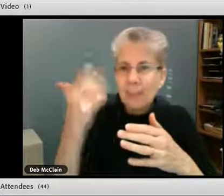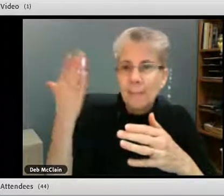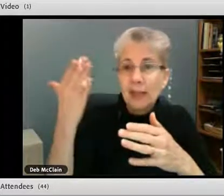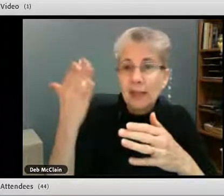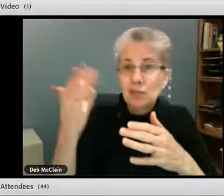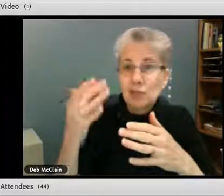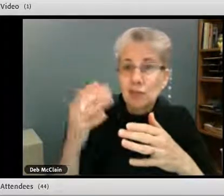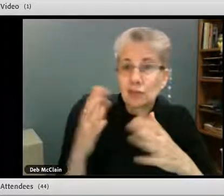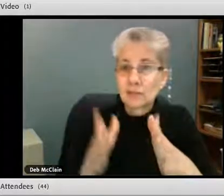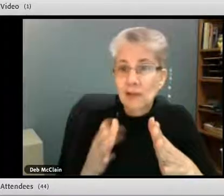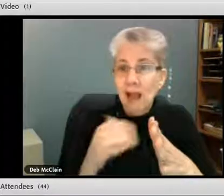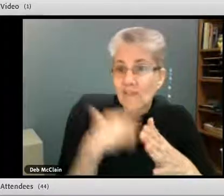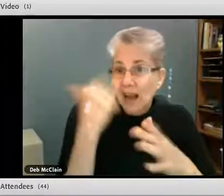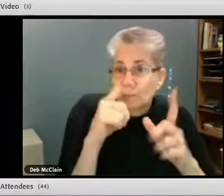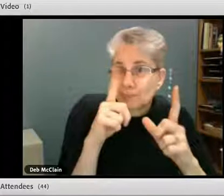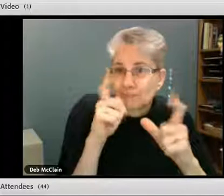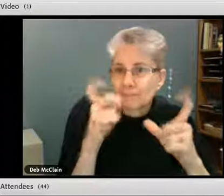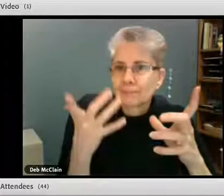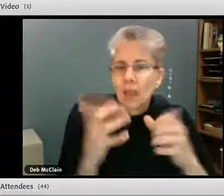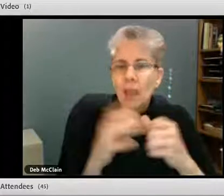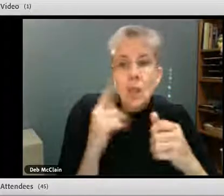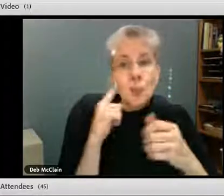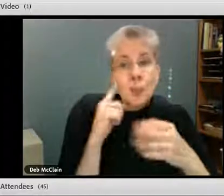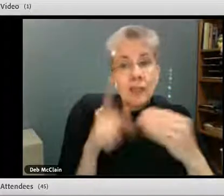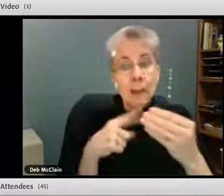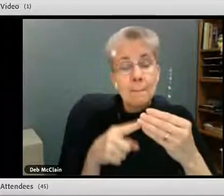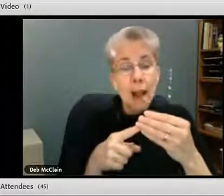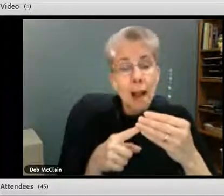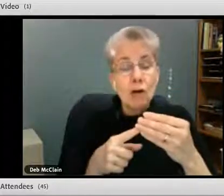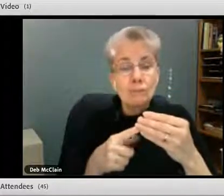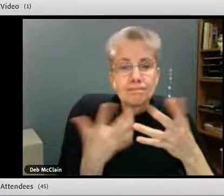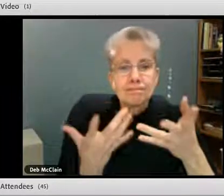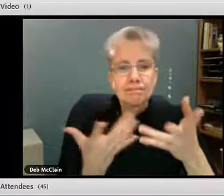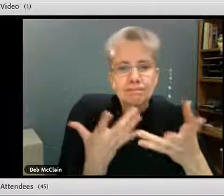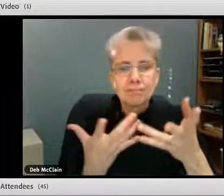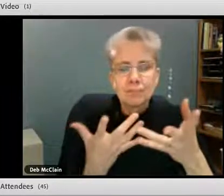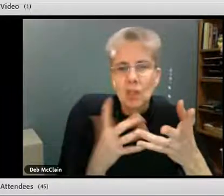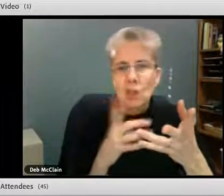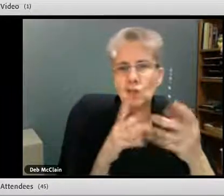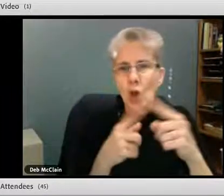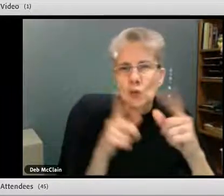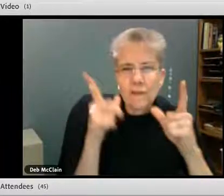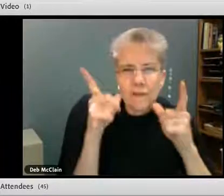If you think about just -- when you talk to a photographer for a wedding or something like that.